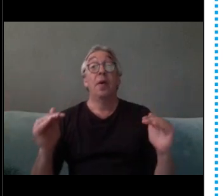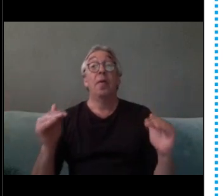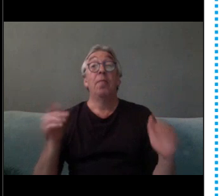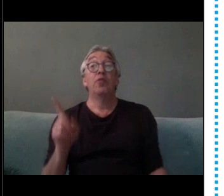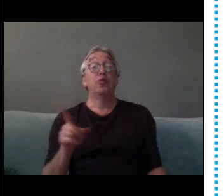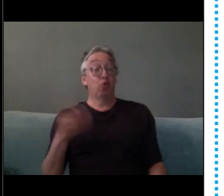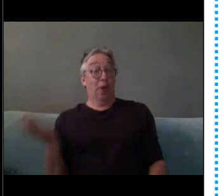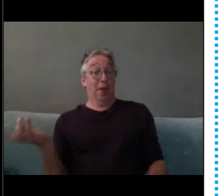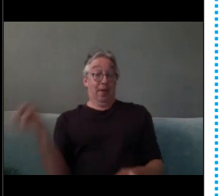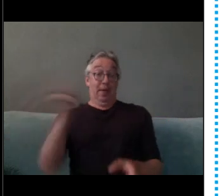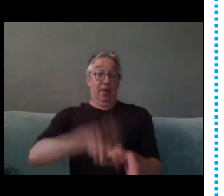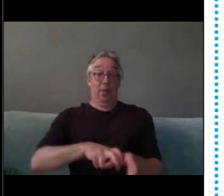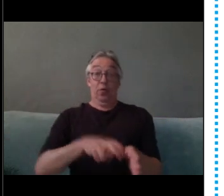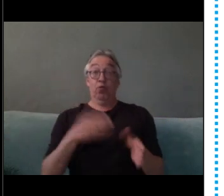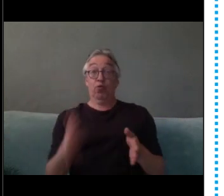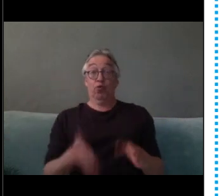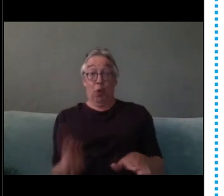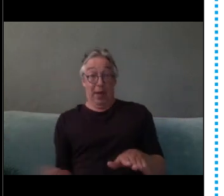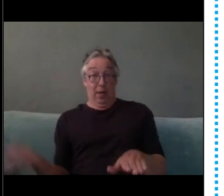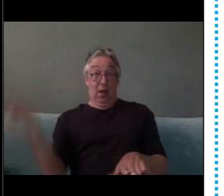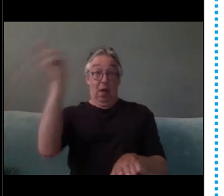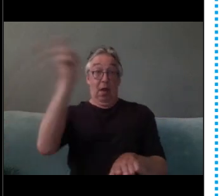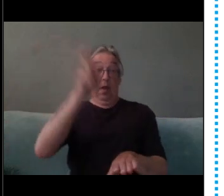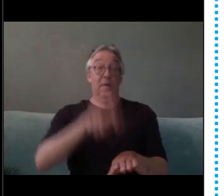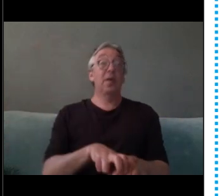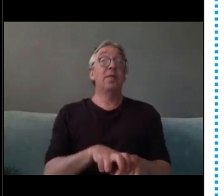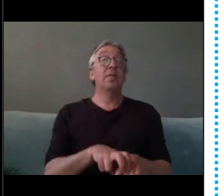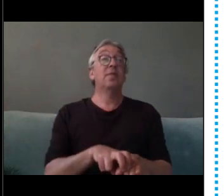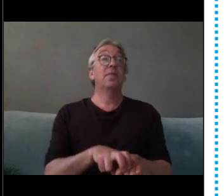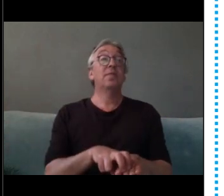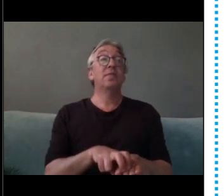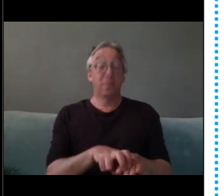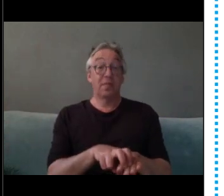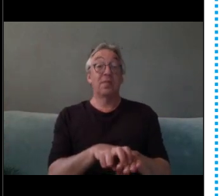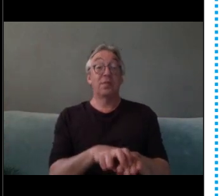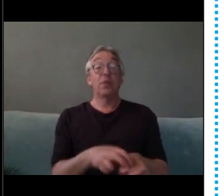and at staffed stations which is crucial because sometimes the argumentation is